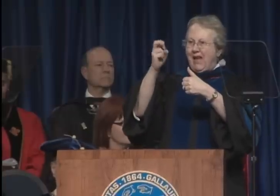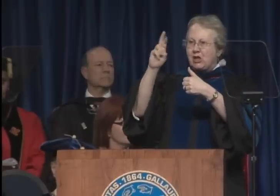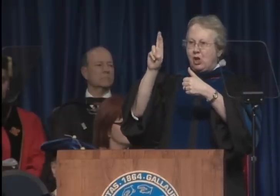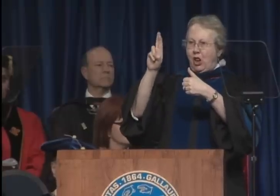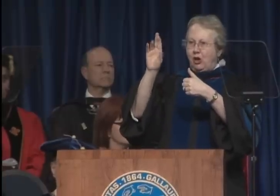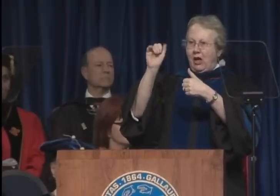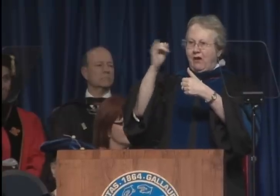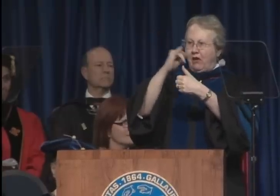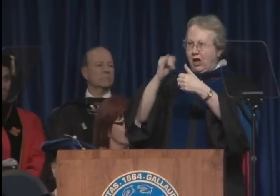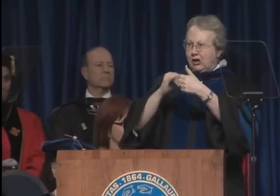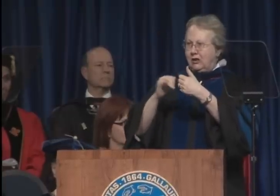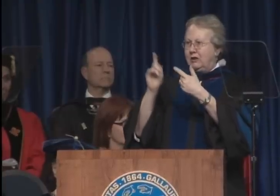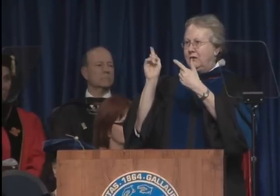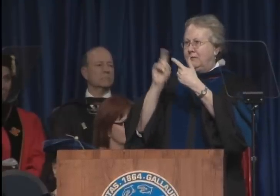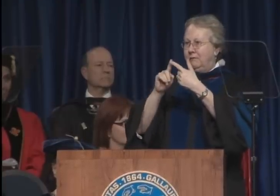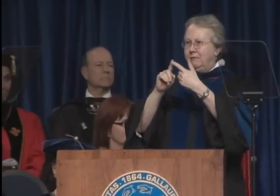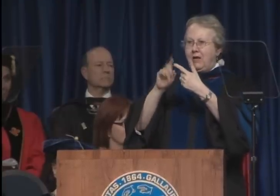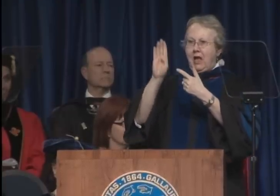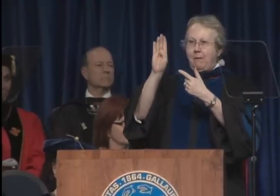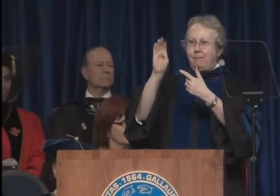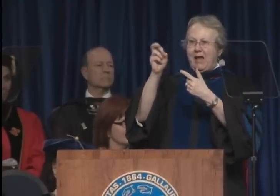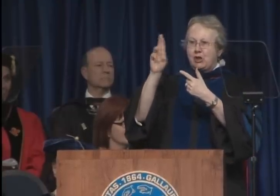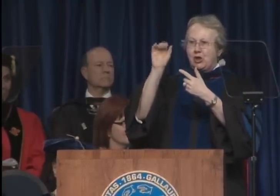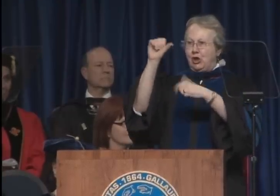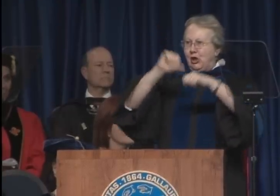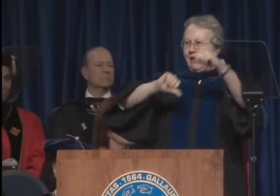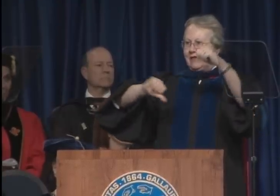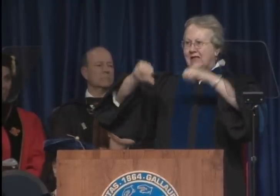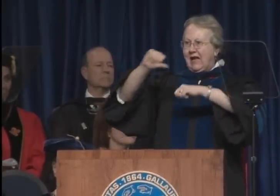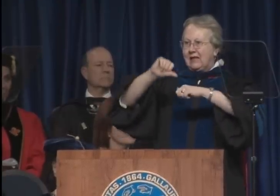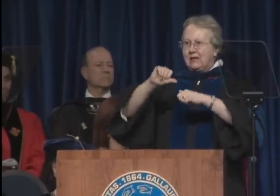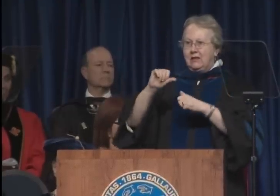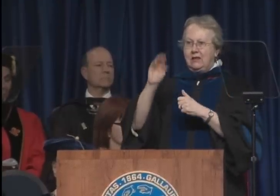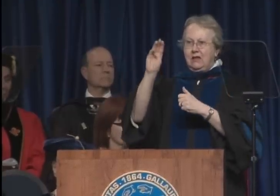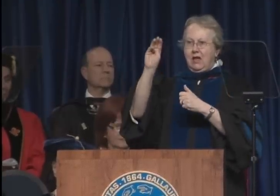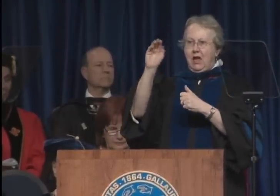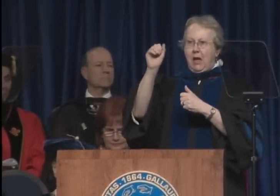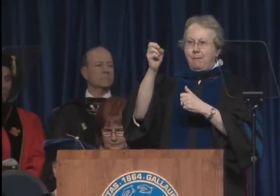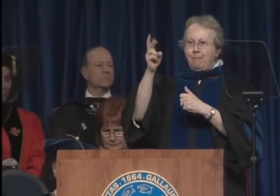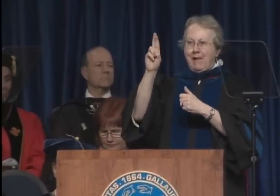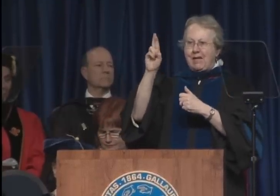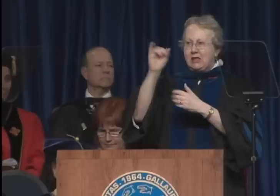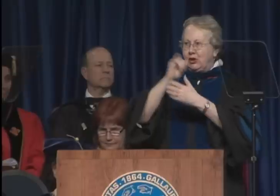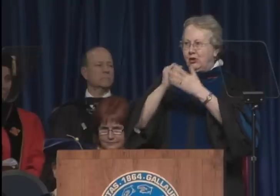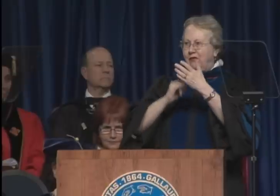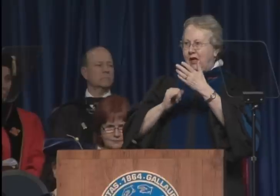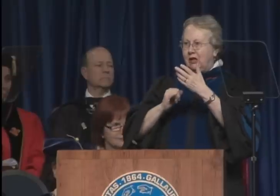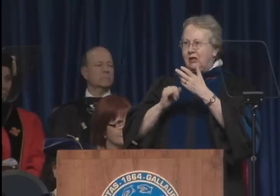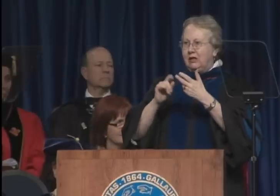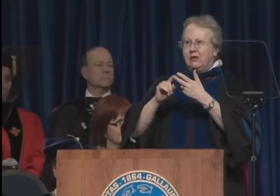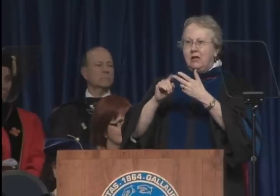of Bachelor of Arts, Bachelor of Science,